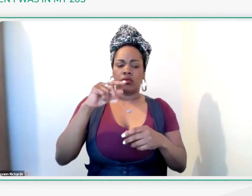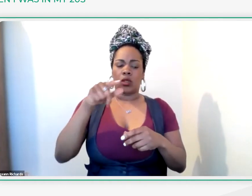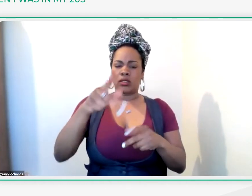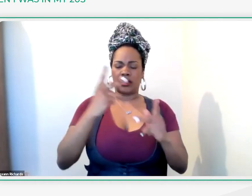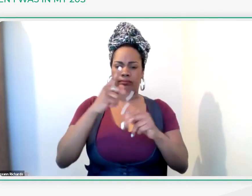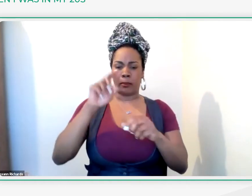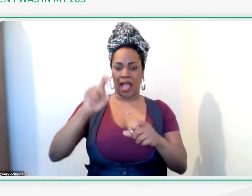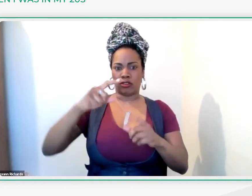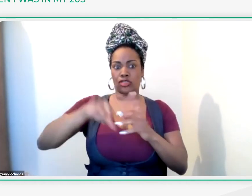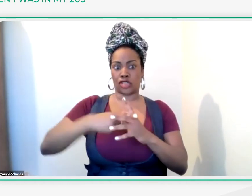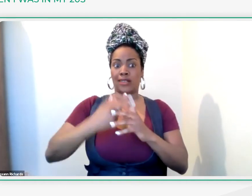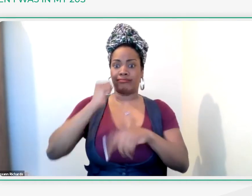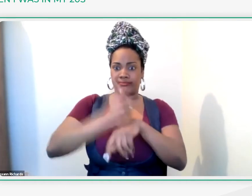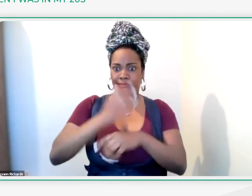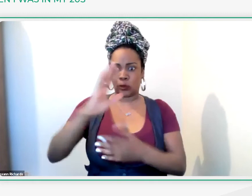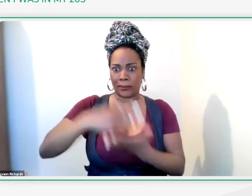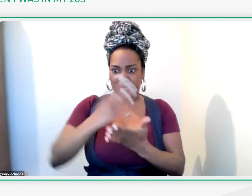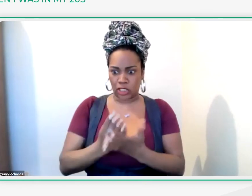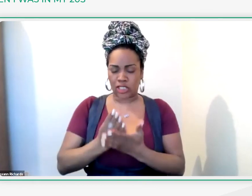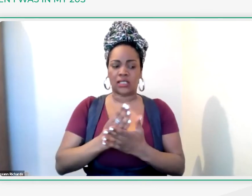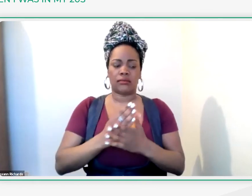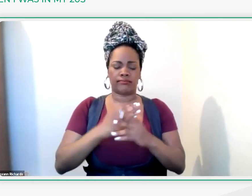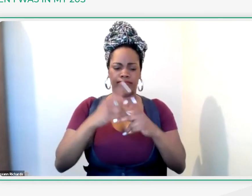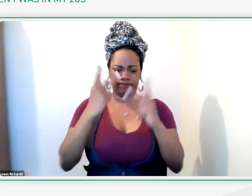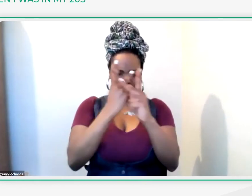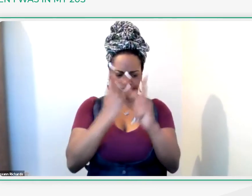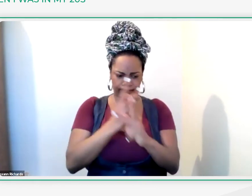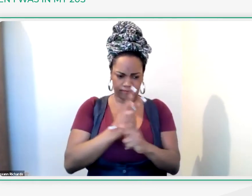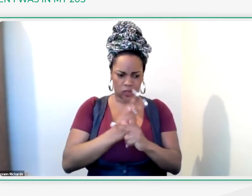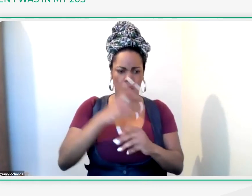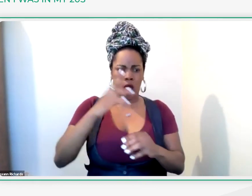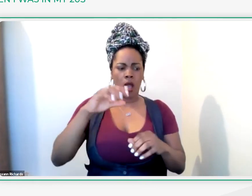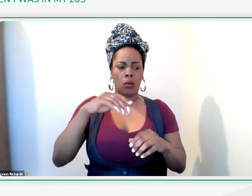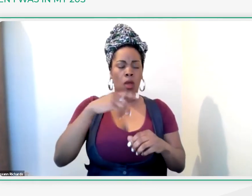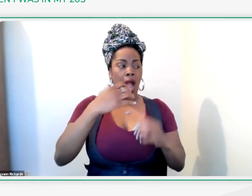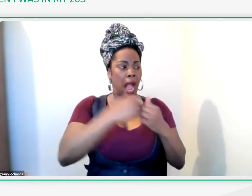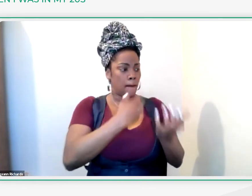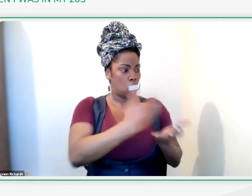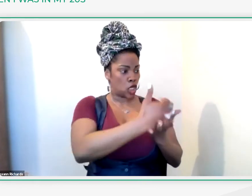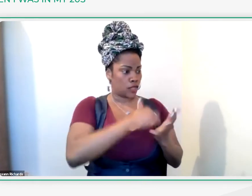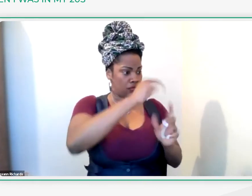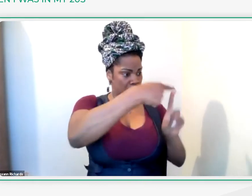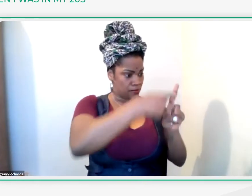minimum, what you should have. And the reason I say that is: it should be based on your budget.